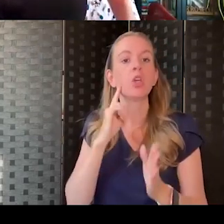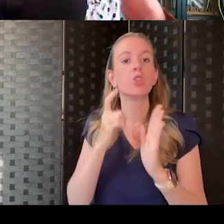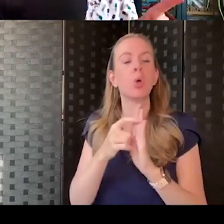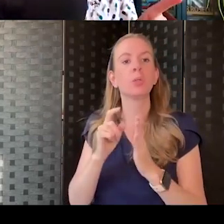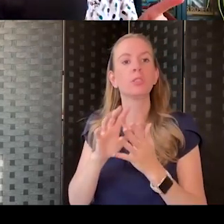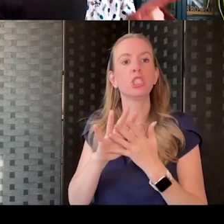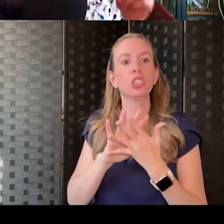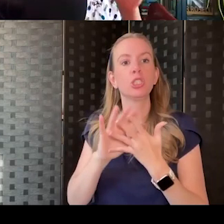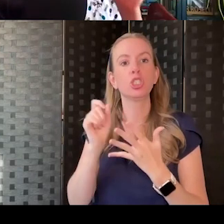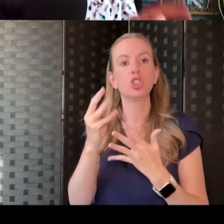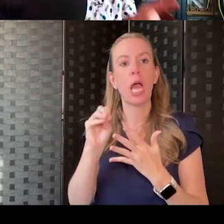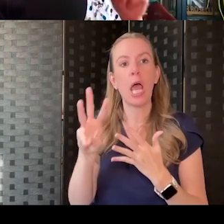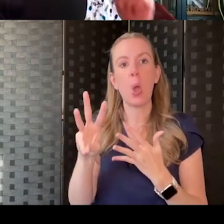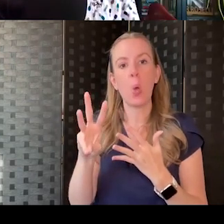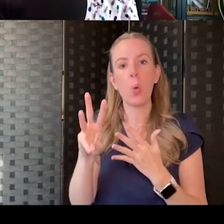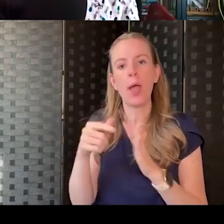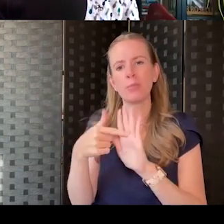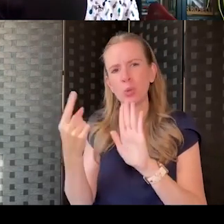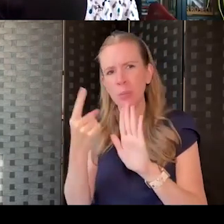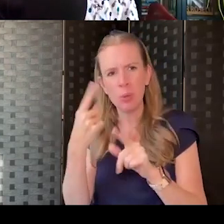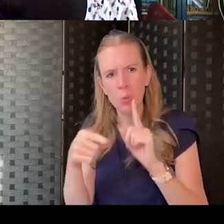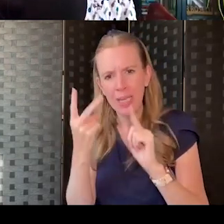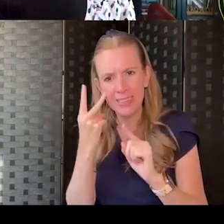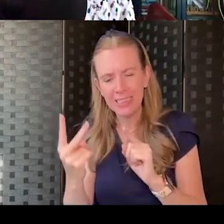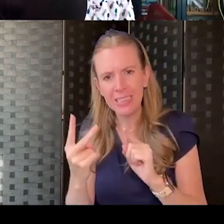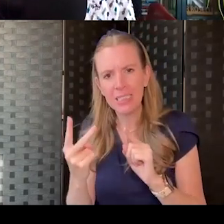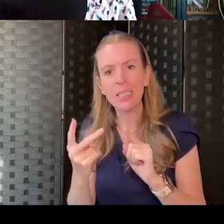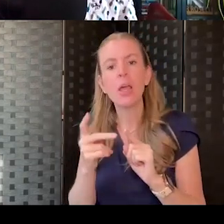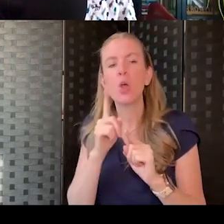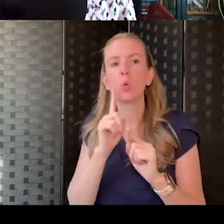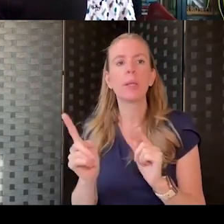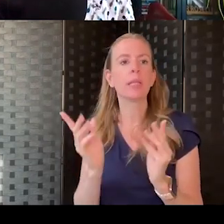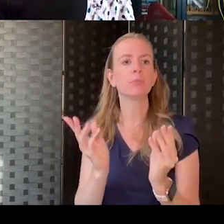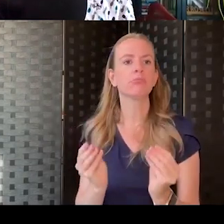pointing to a screen you can't see, this is weird, the shadows are very subtle. Subtle enough that